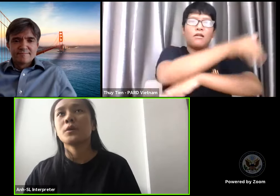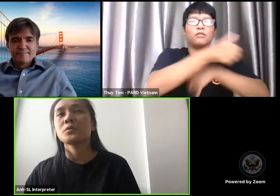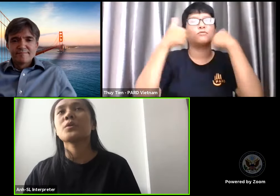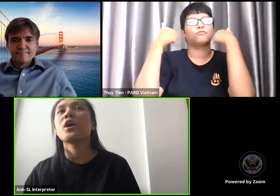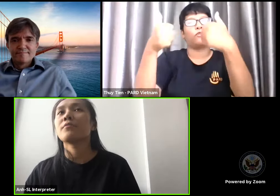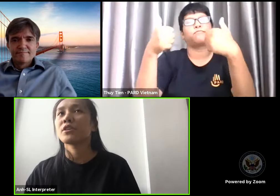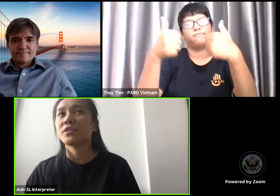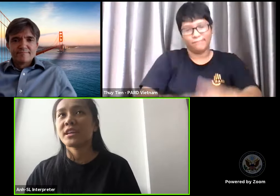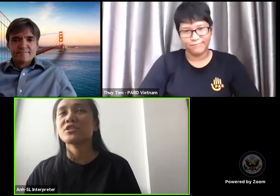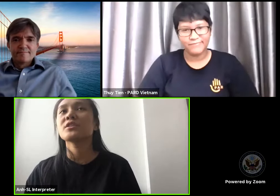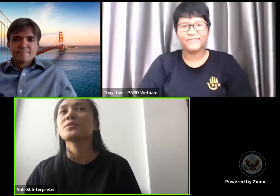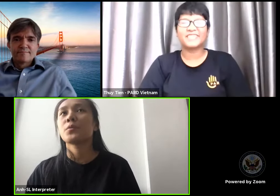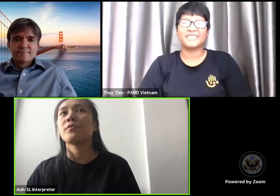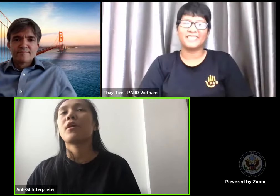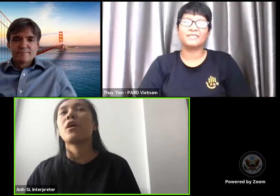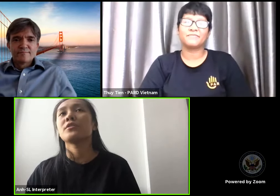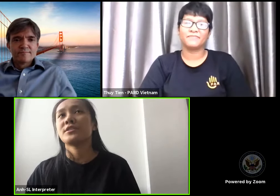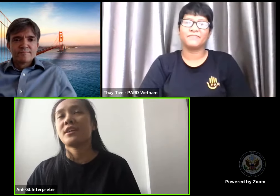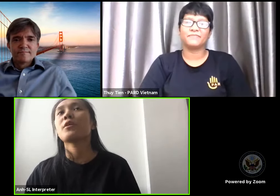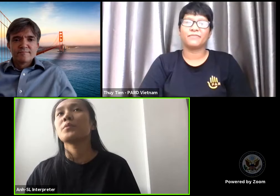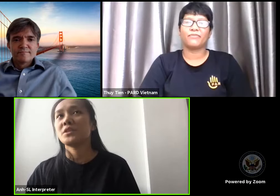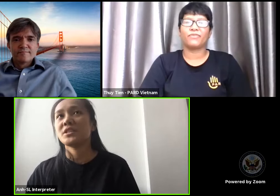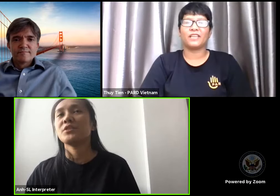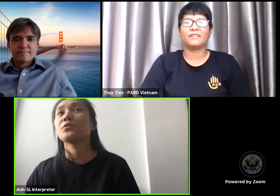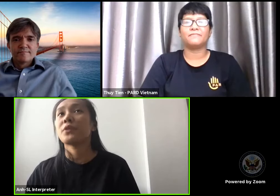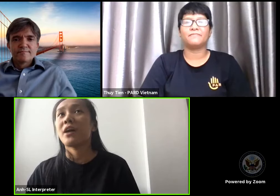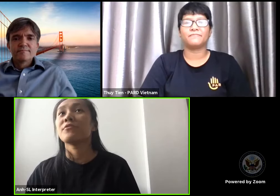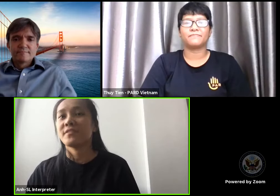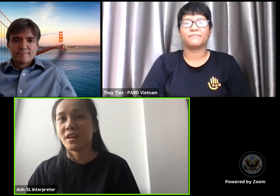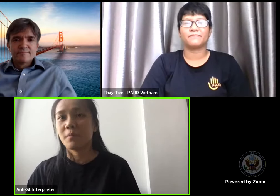and also have a connection with other deaf community throughout Vietnam.